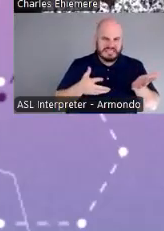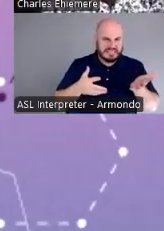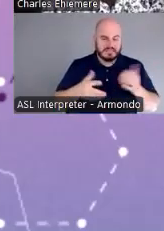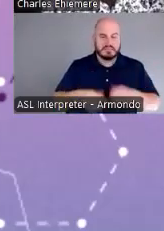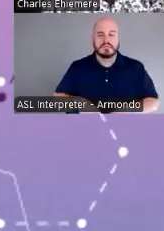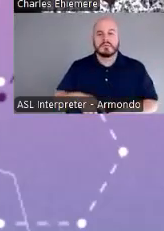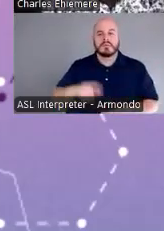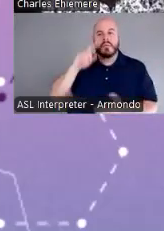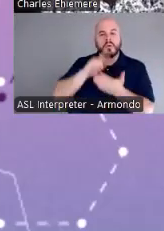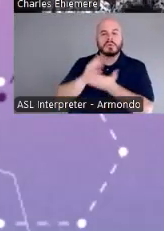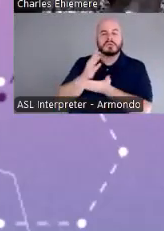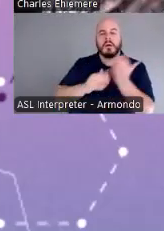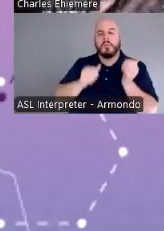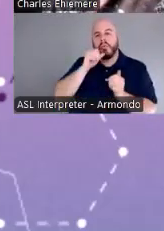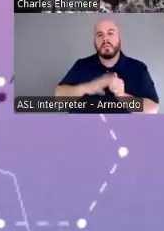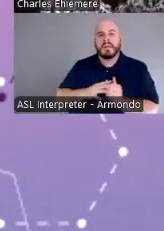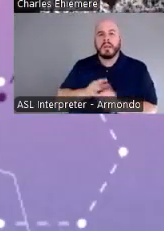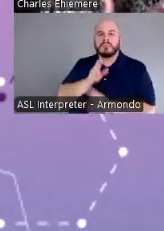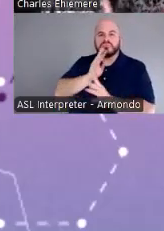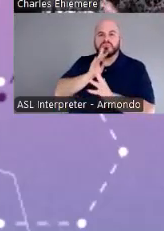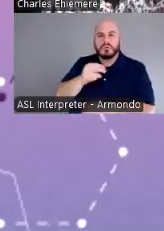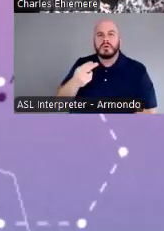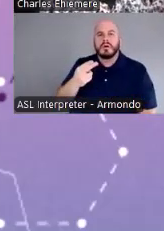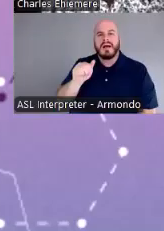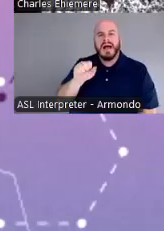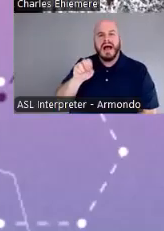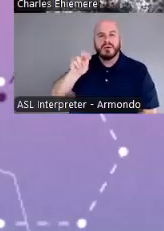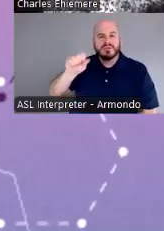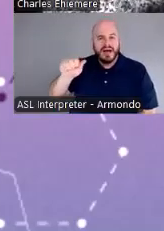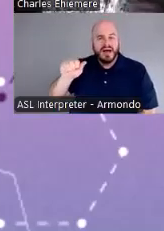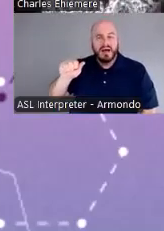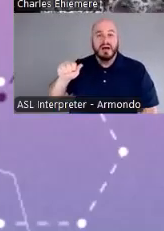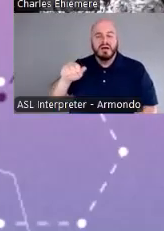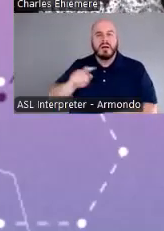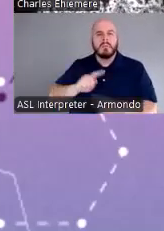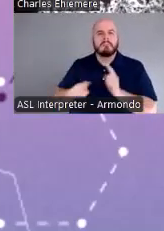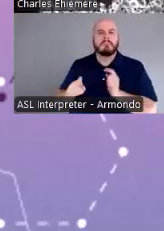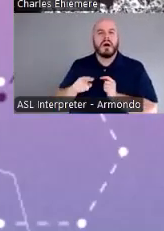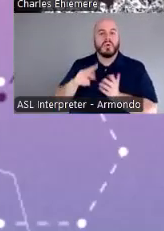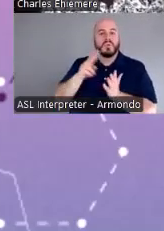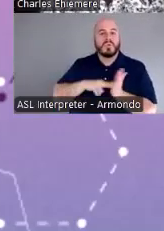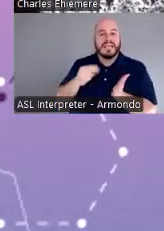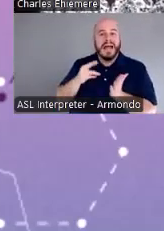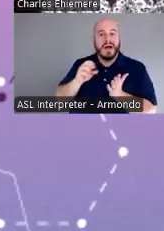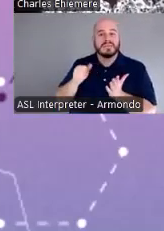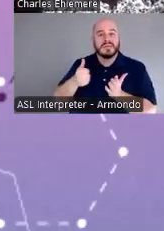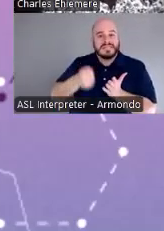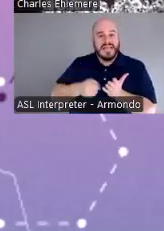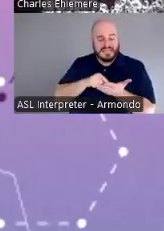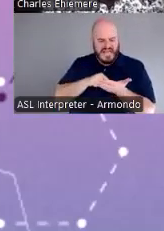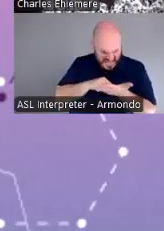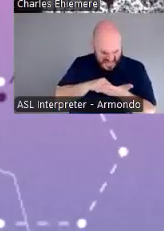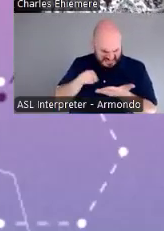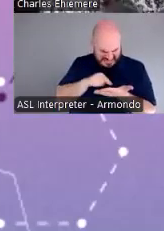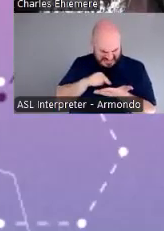but they cannot read SMS in Hausa language. But once you hear the Hausa language, if you are an Hausa, speaker, you'll